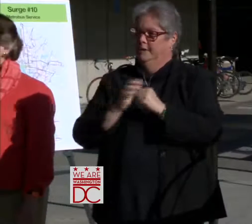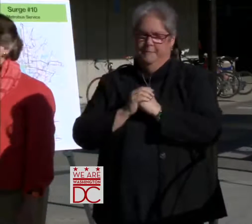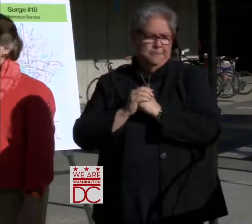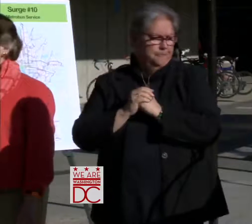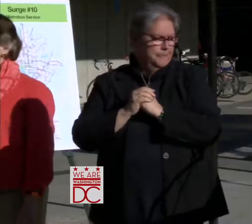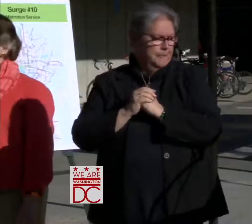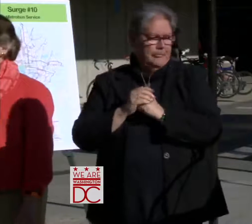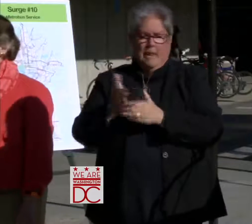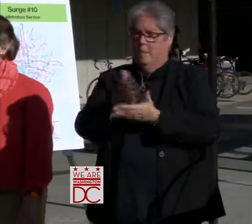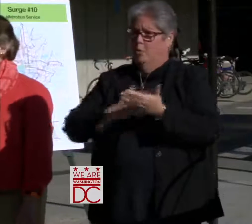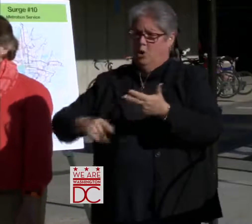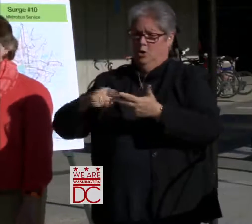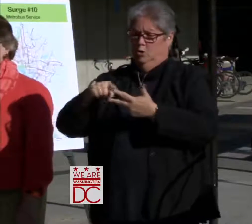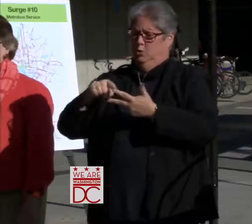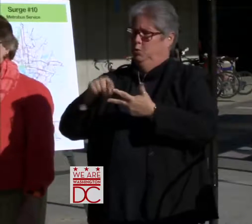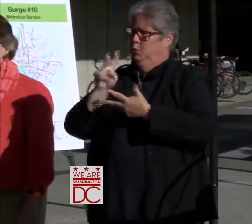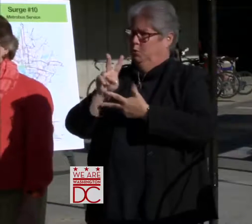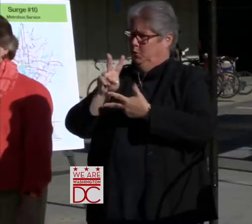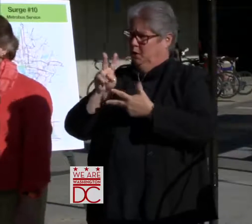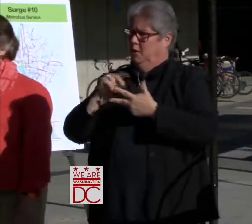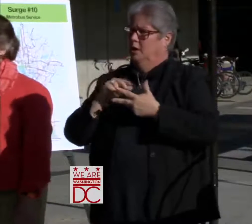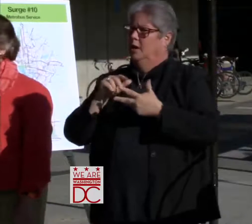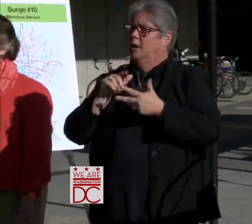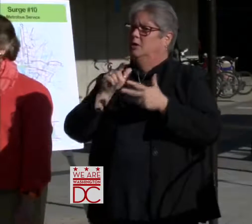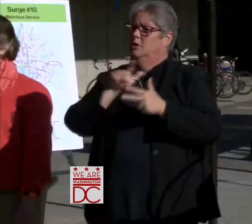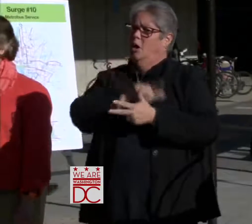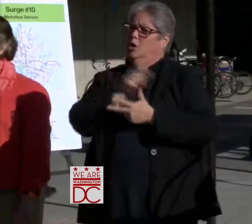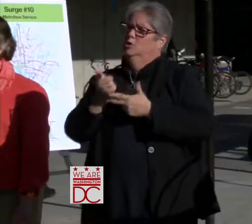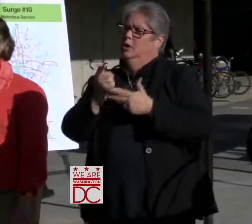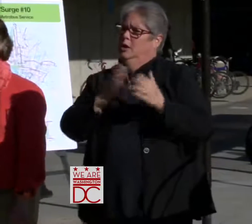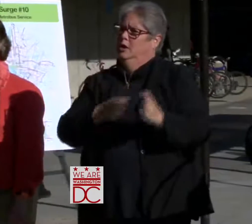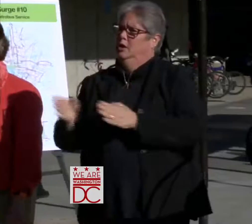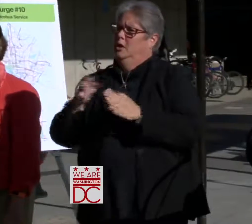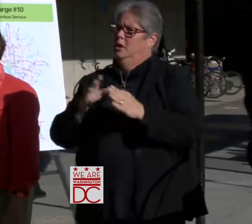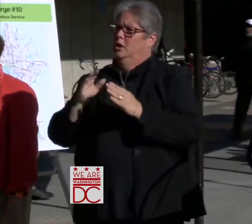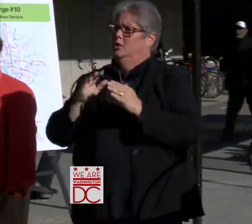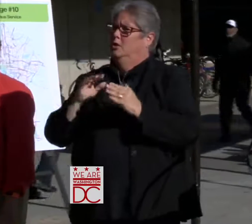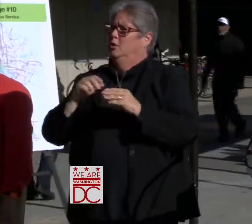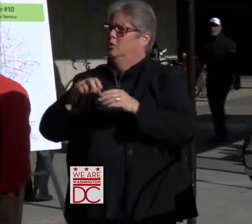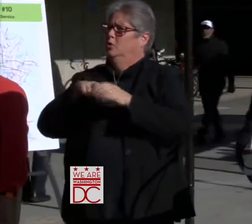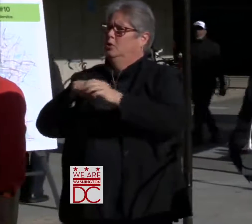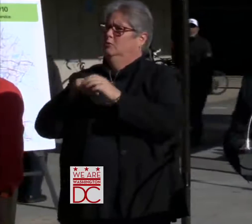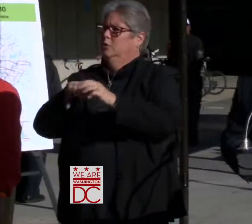OUR PART 2 PLAN IS PROMOTE ALTERNATIVE THROUGH COMMUTER SERVICES.